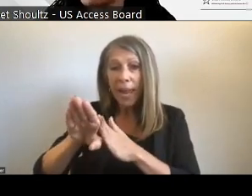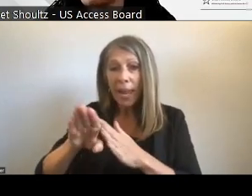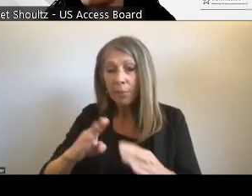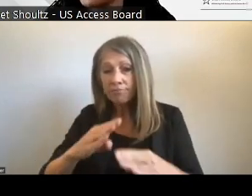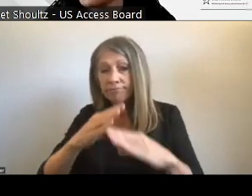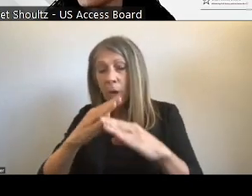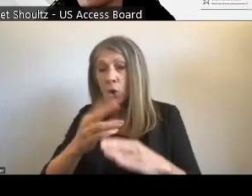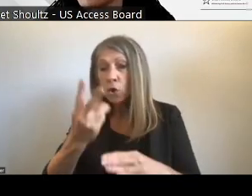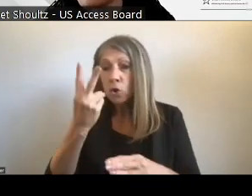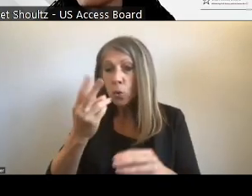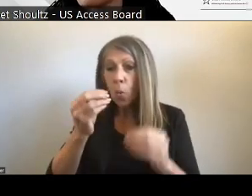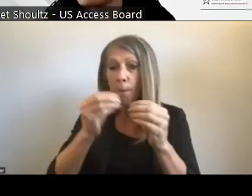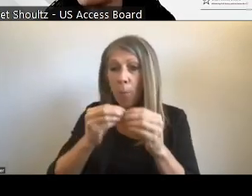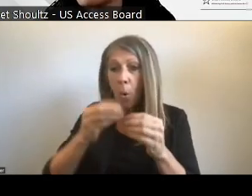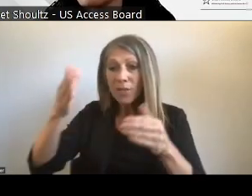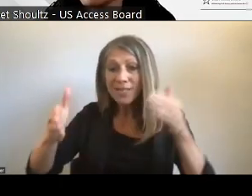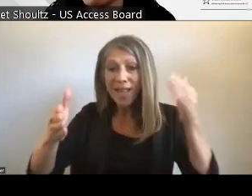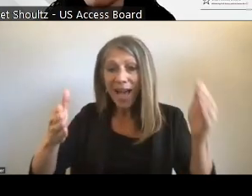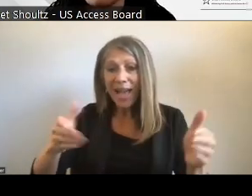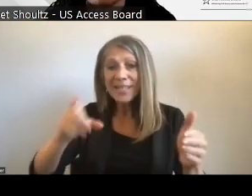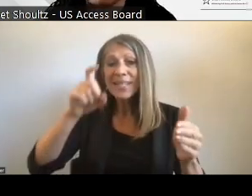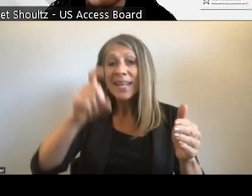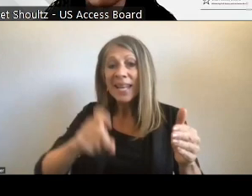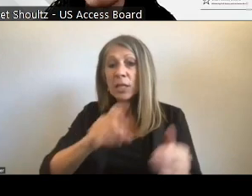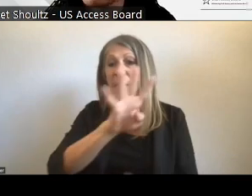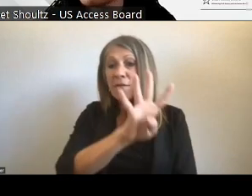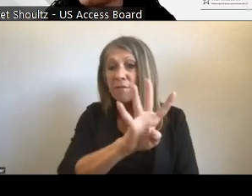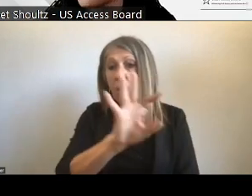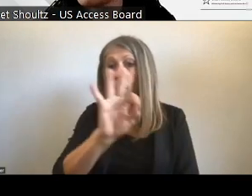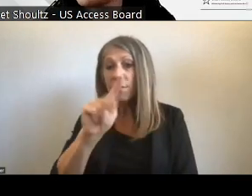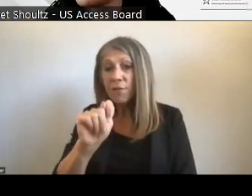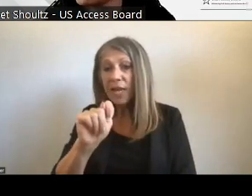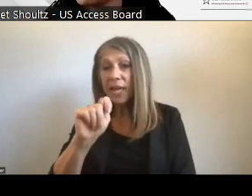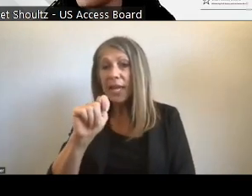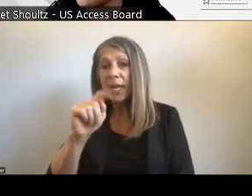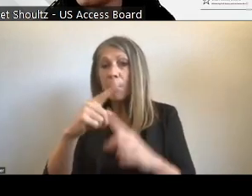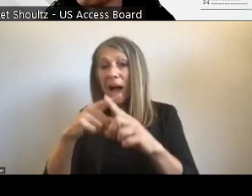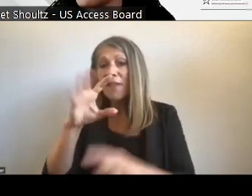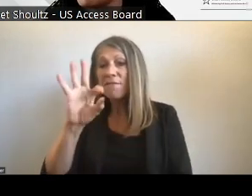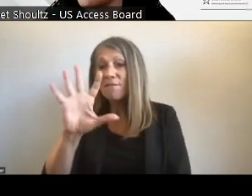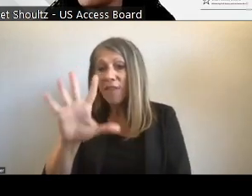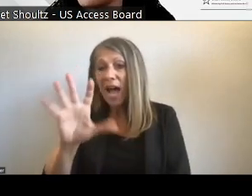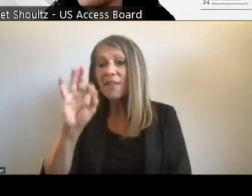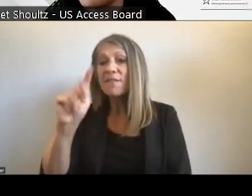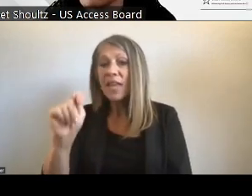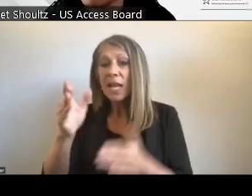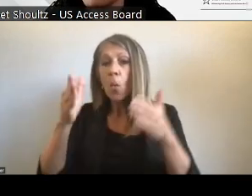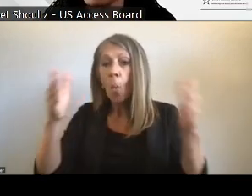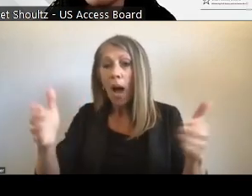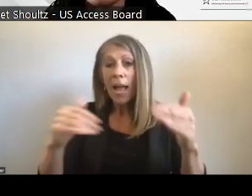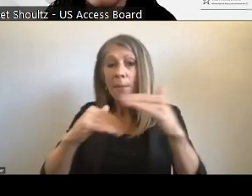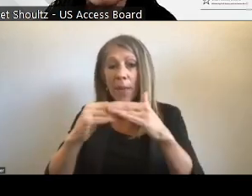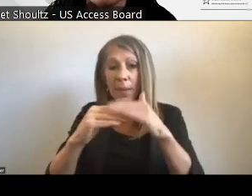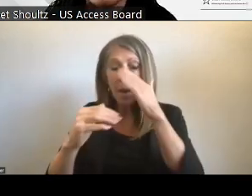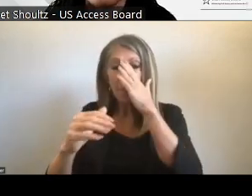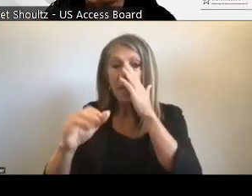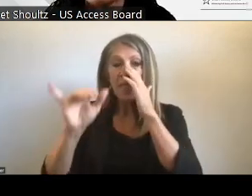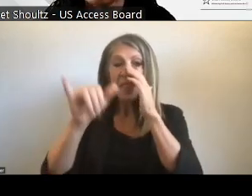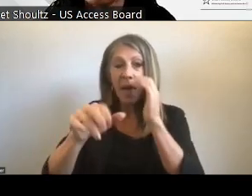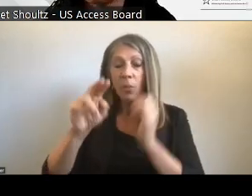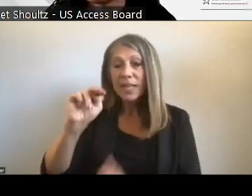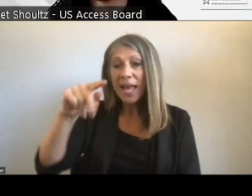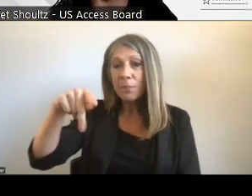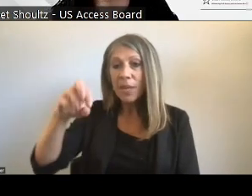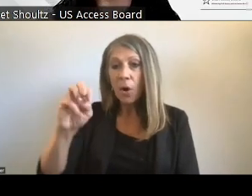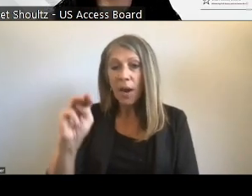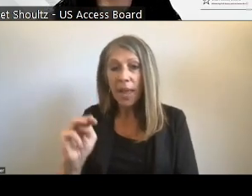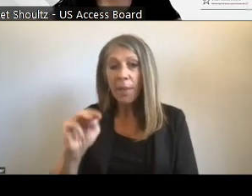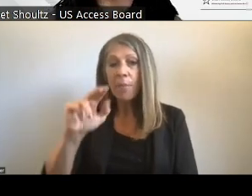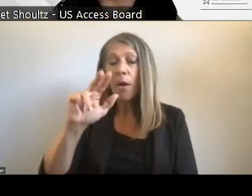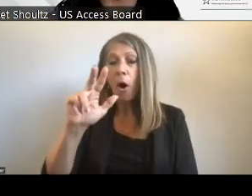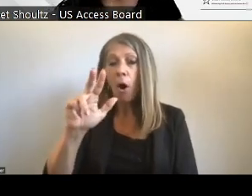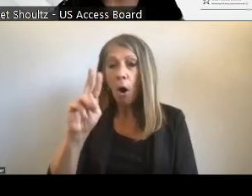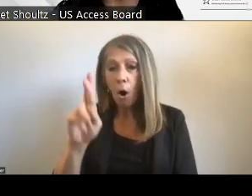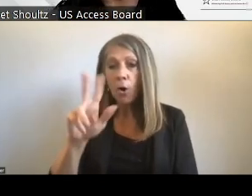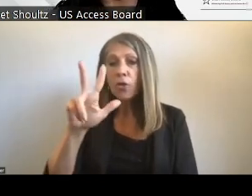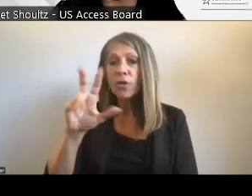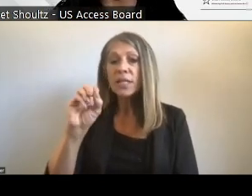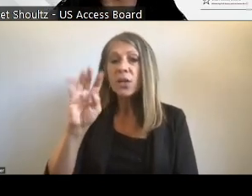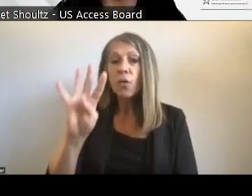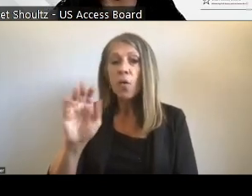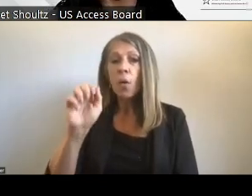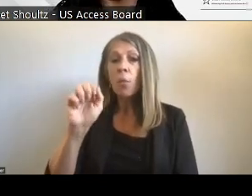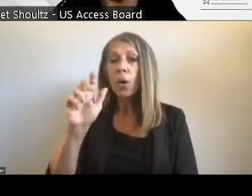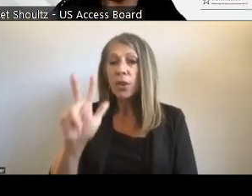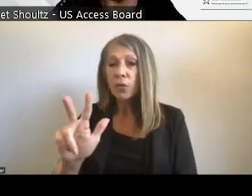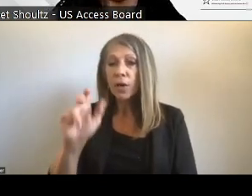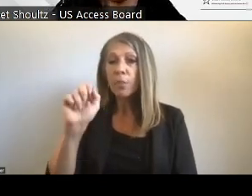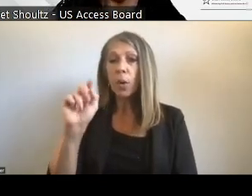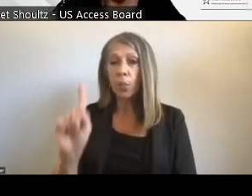two or more sides, needed to be four feet by five feet wide minimum; and that was at NPRM R304.3.1.